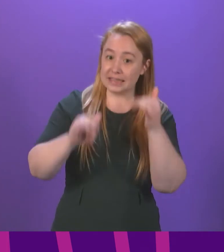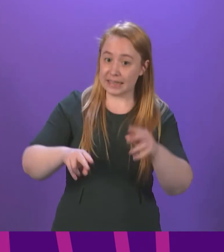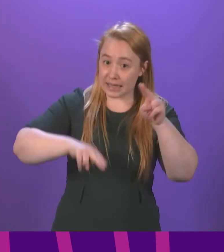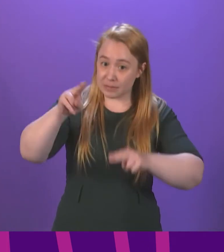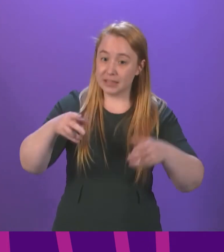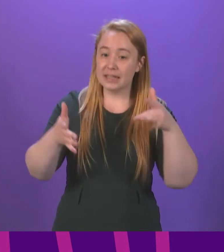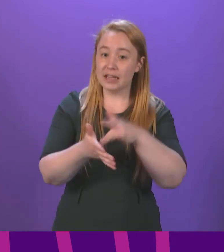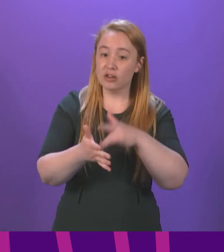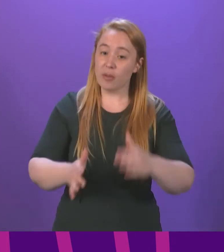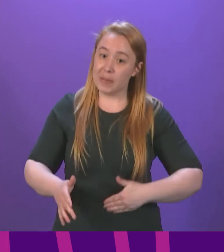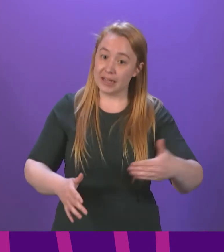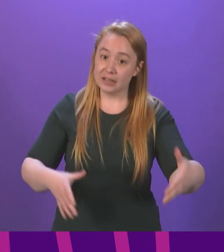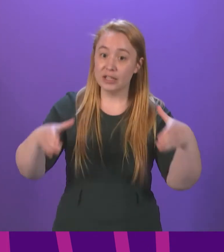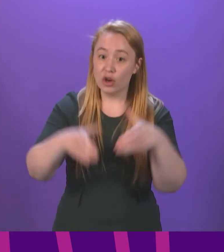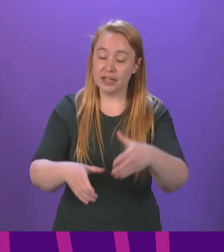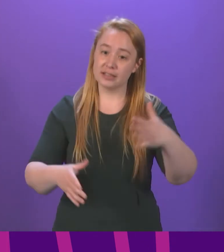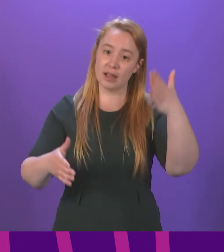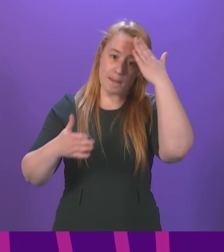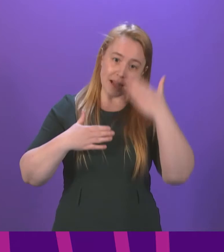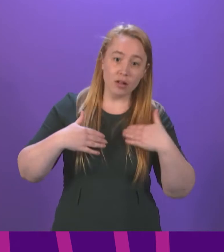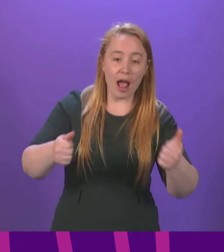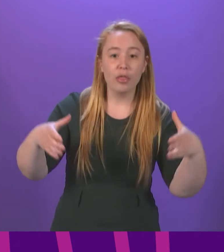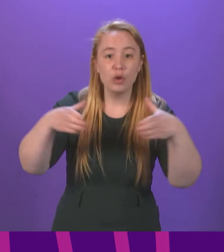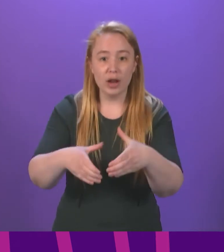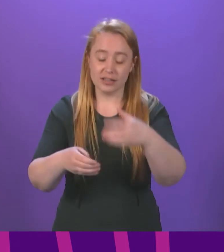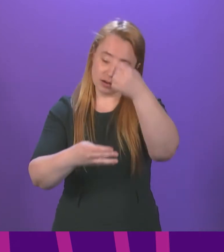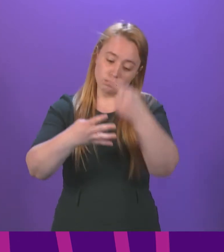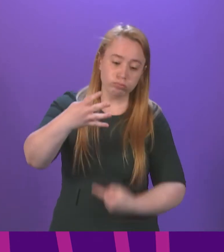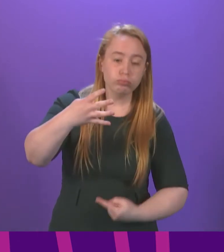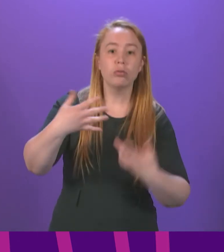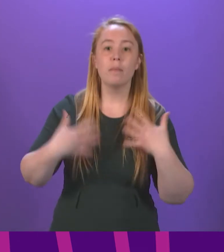and emergency mental health units, as well as to all medical and surgical elective admissions.